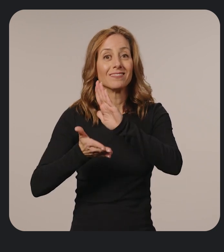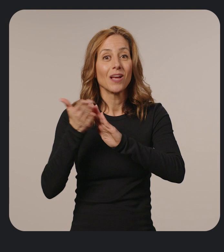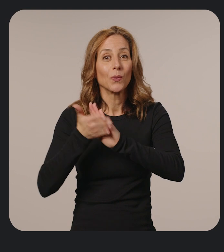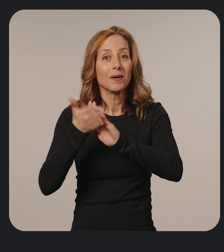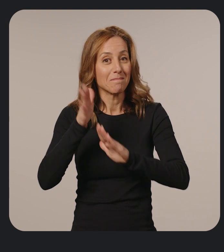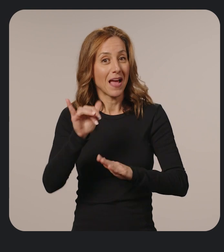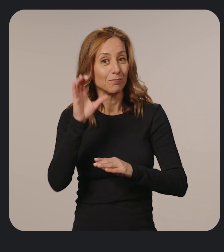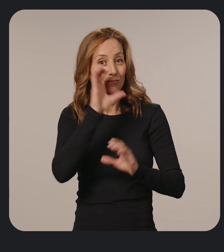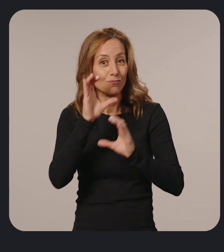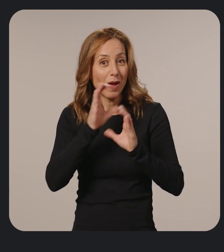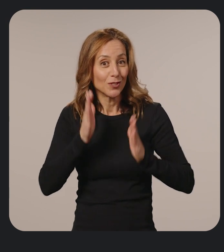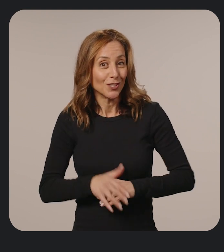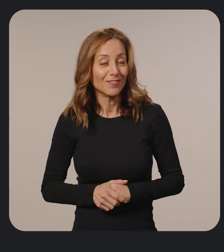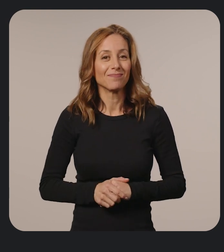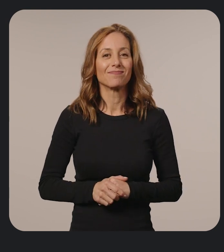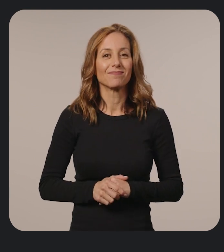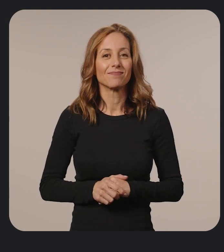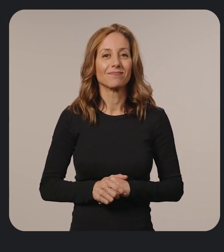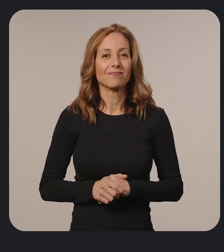being served up by the server and executed by the browser.